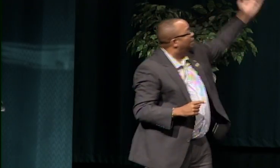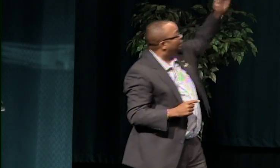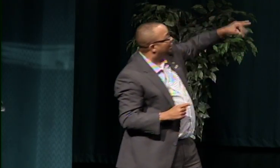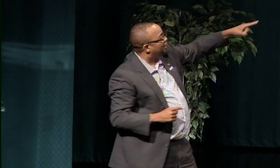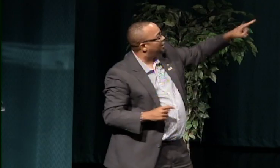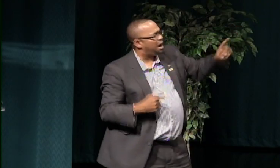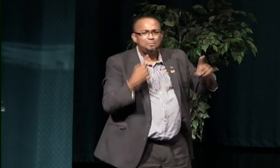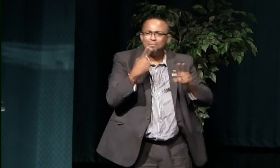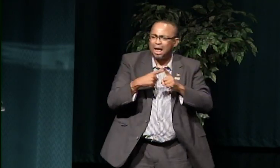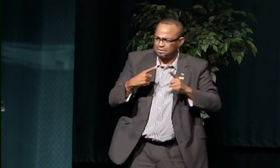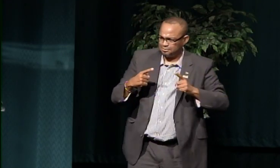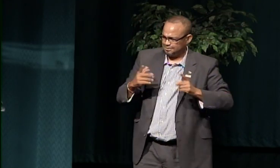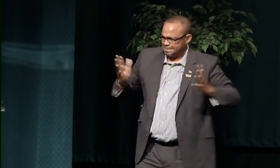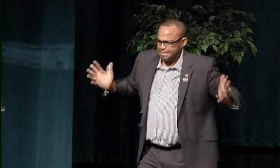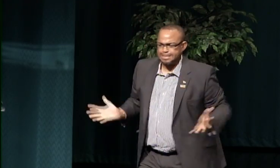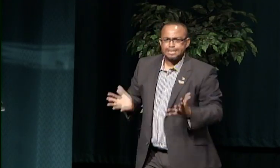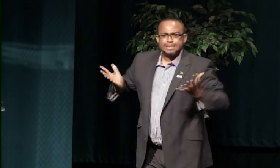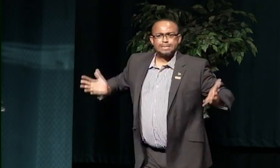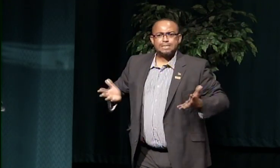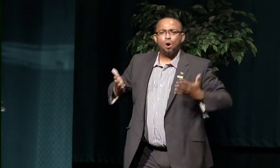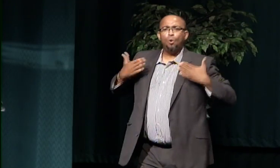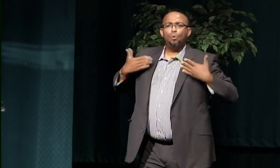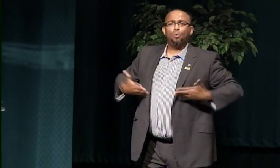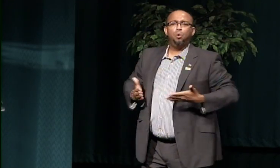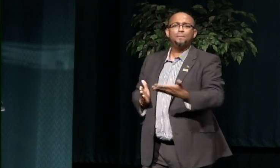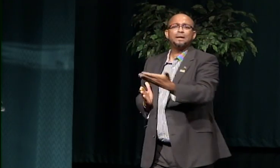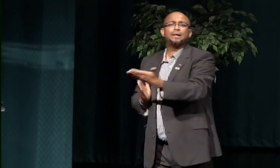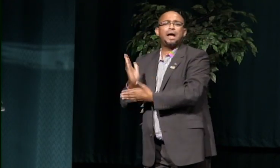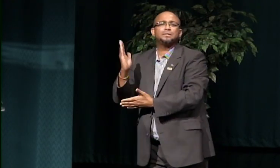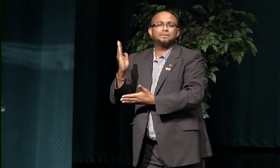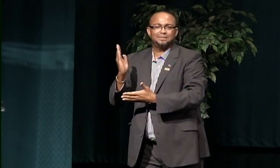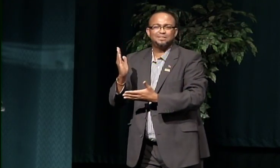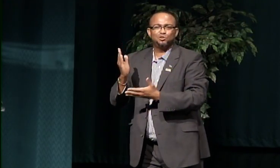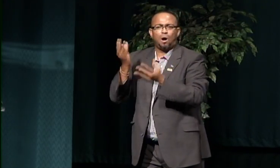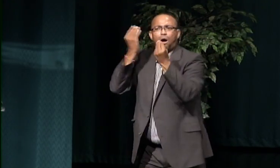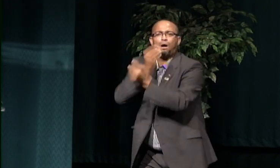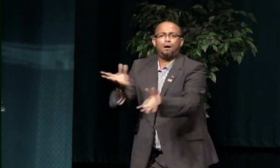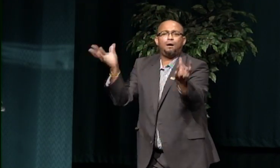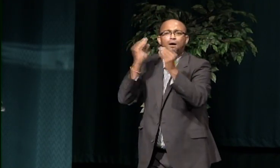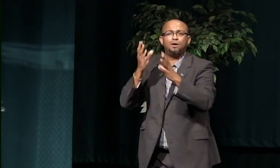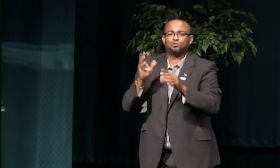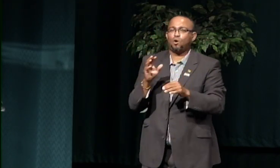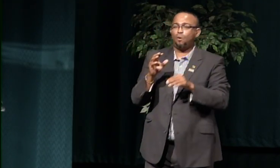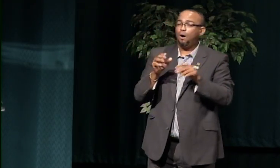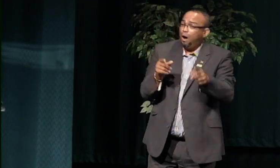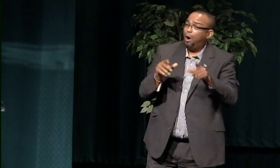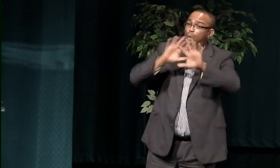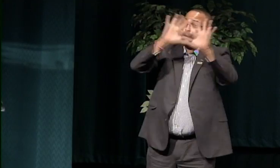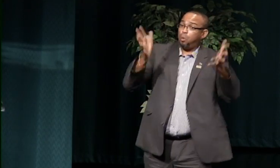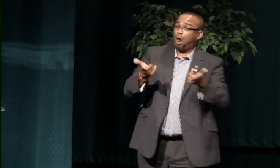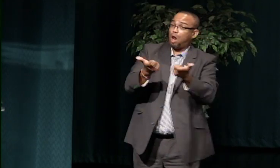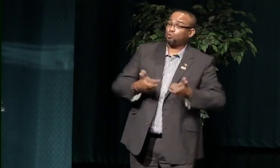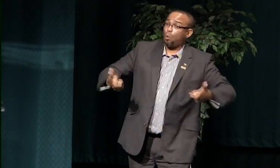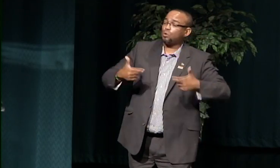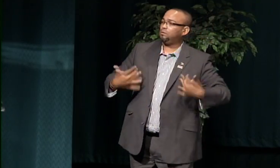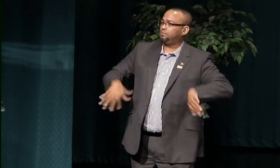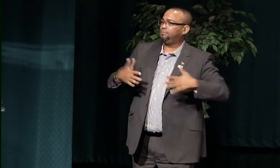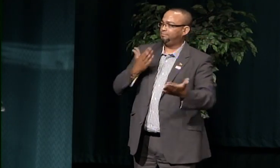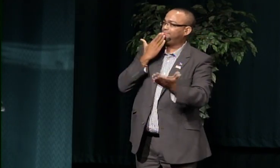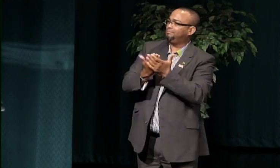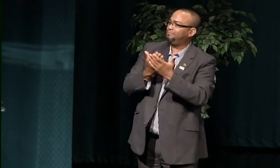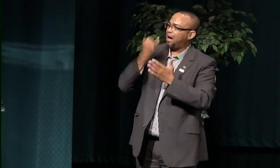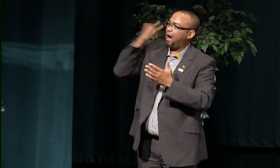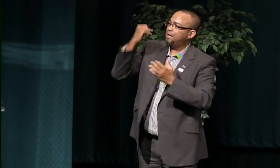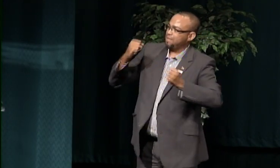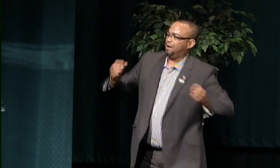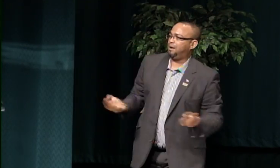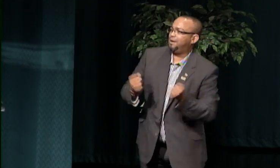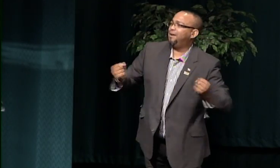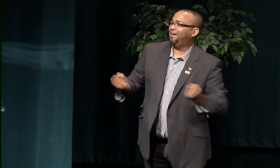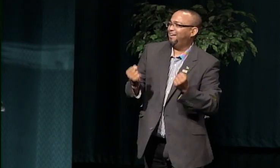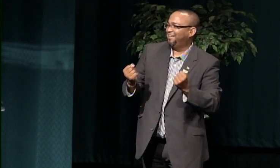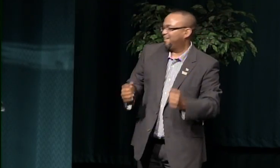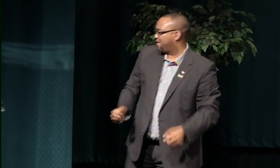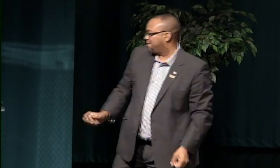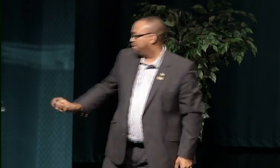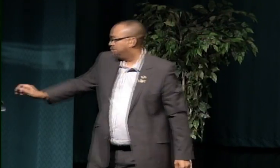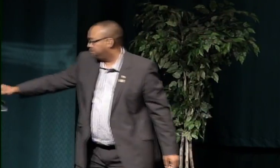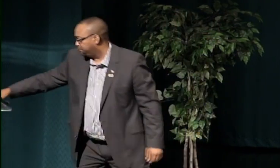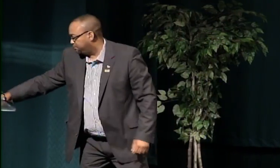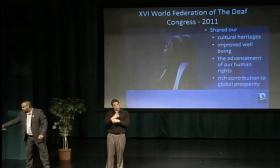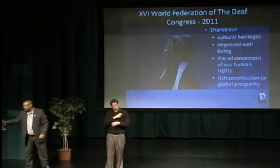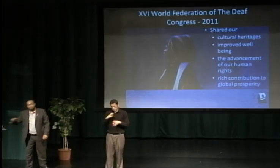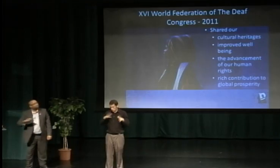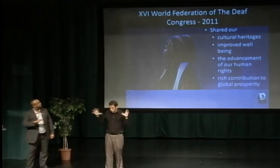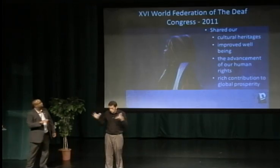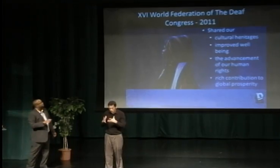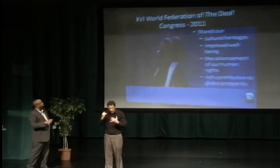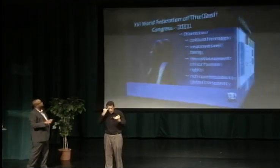And it was there that we became a global community.